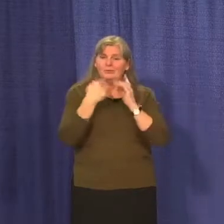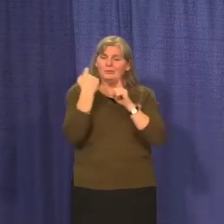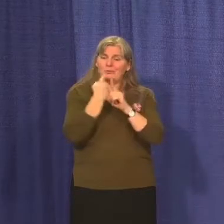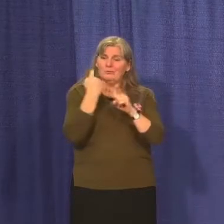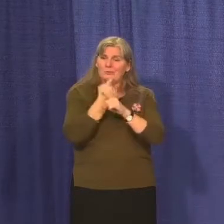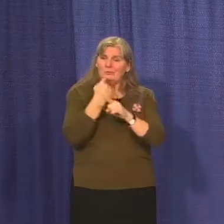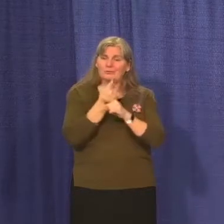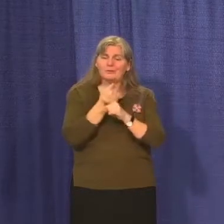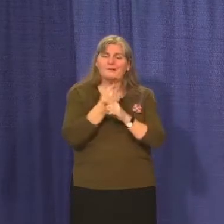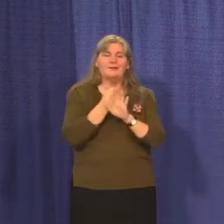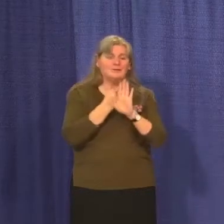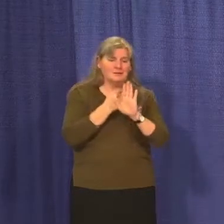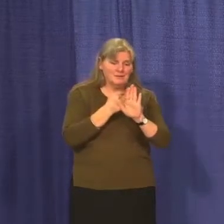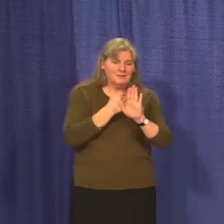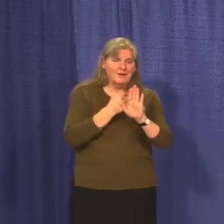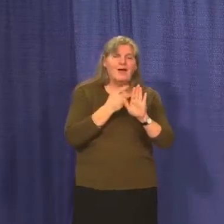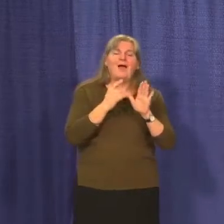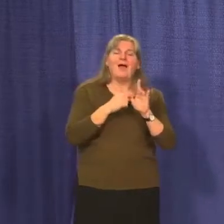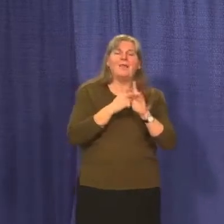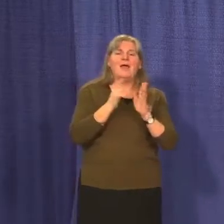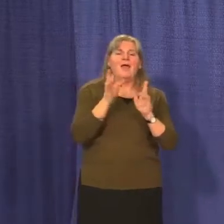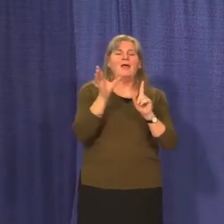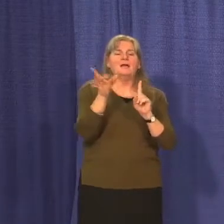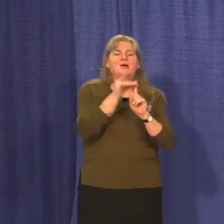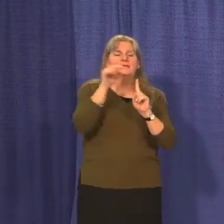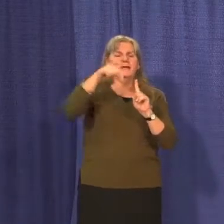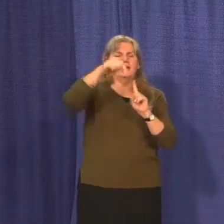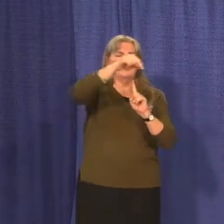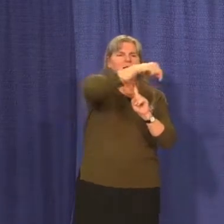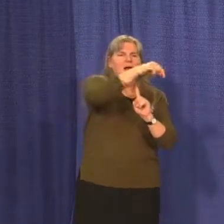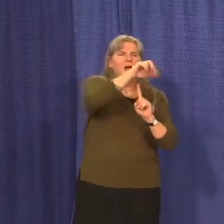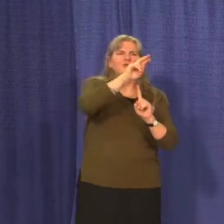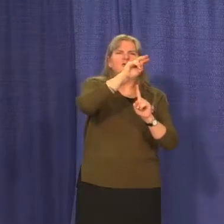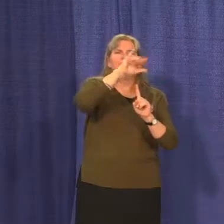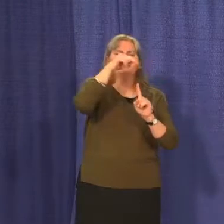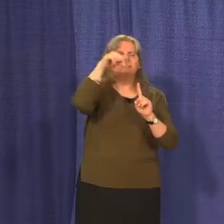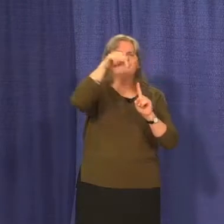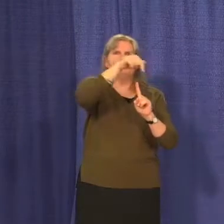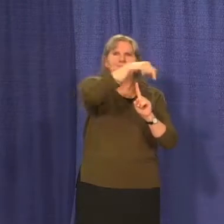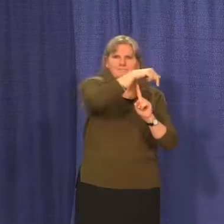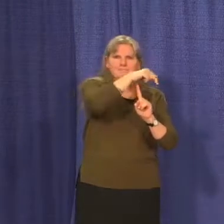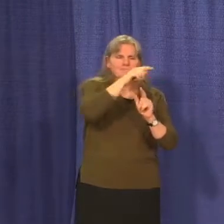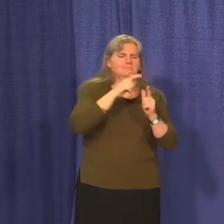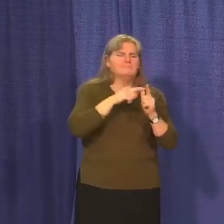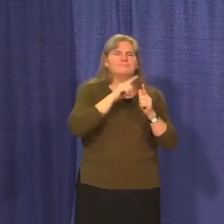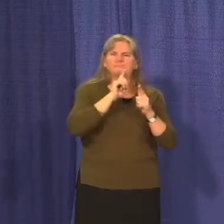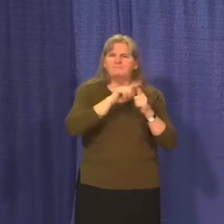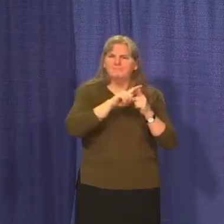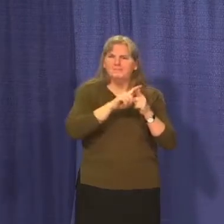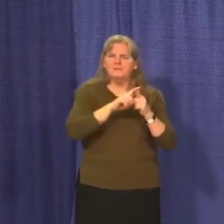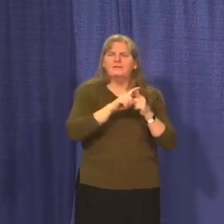shown to work here. Combine that with really good contact tracing capacity which we have here, keeping people